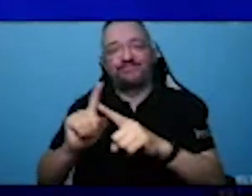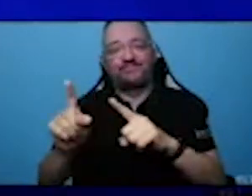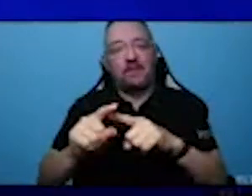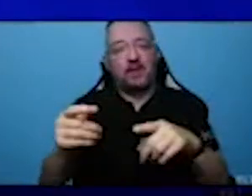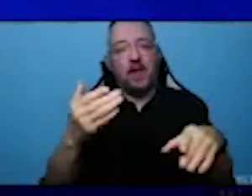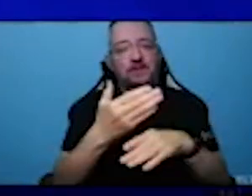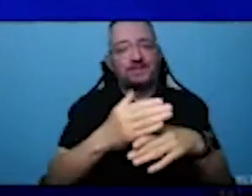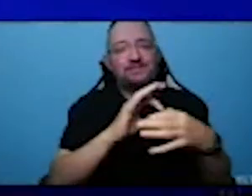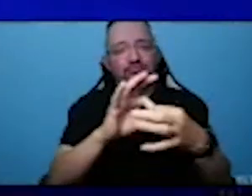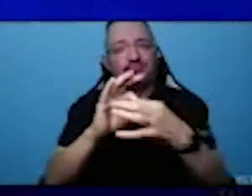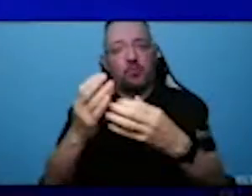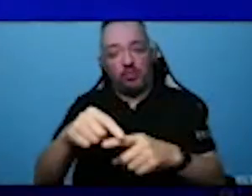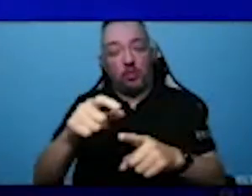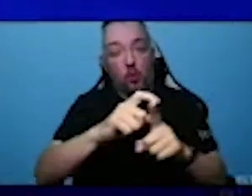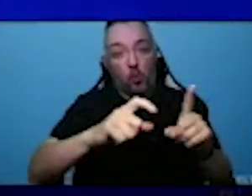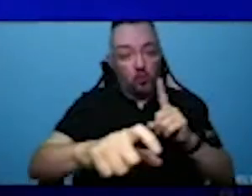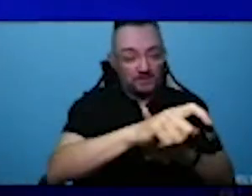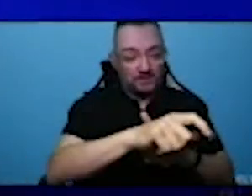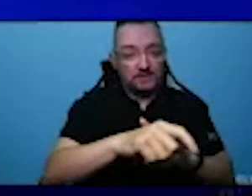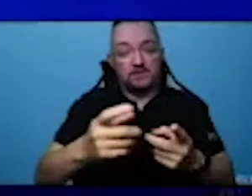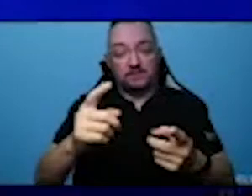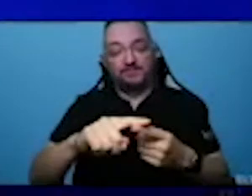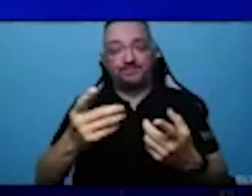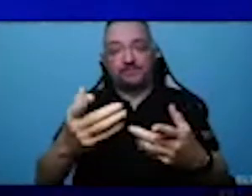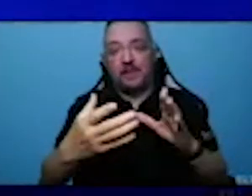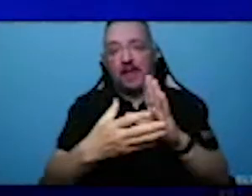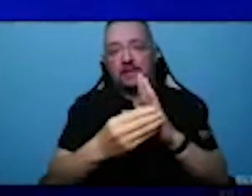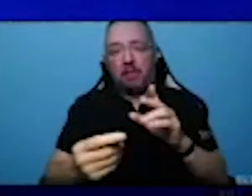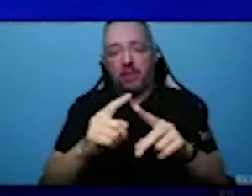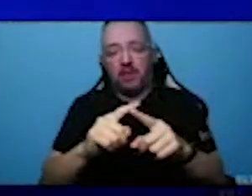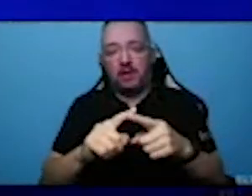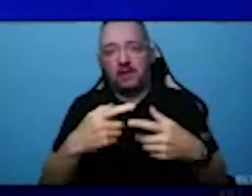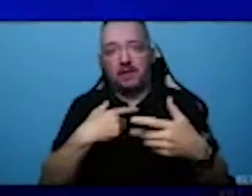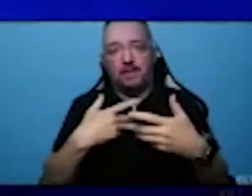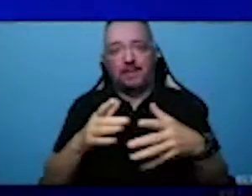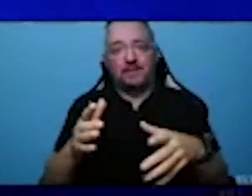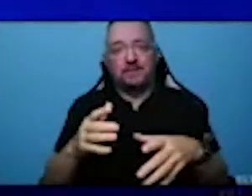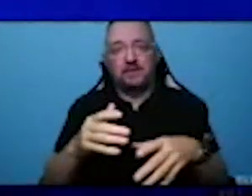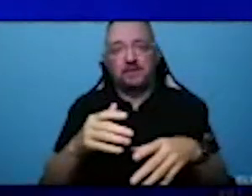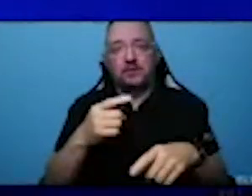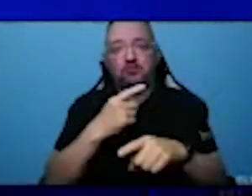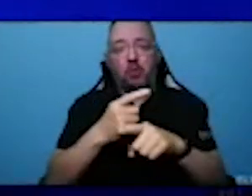practice- uh, for example we spoke, um, spent some time speaking with journalists, but also policy makers, but